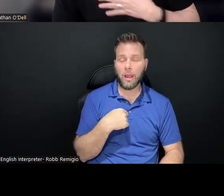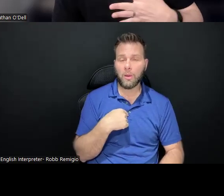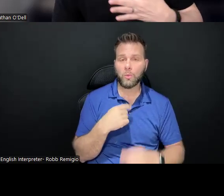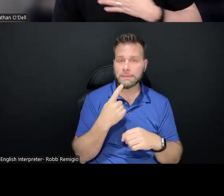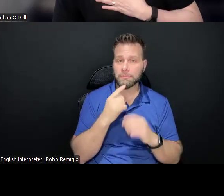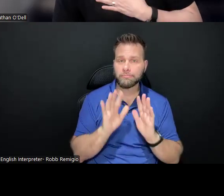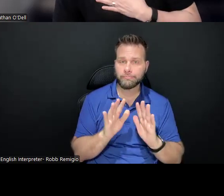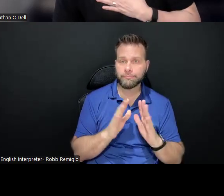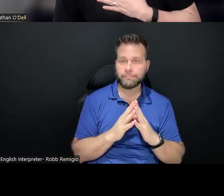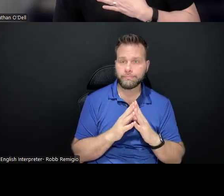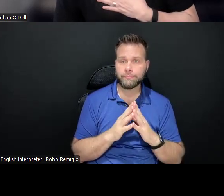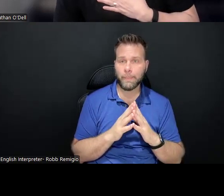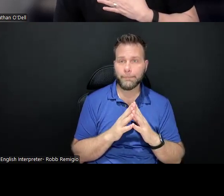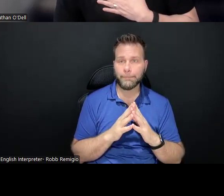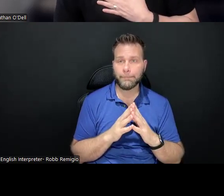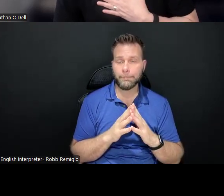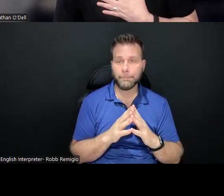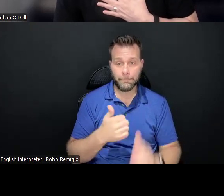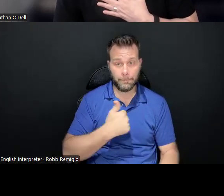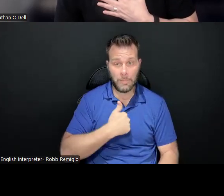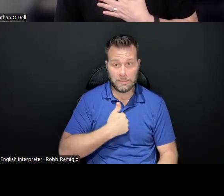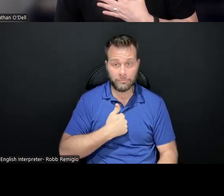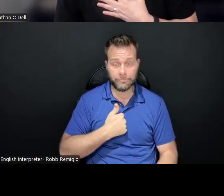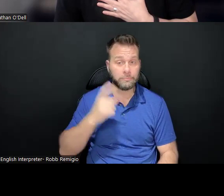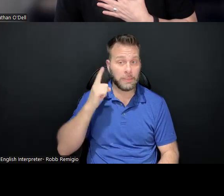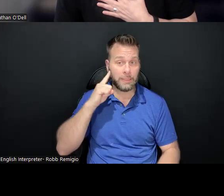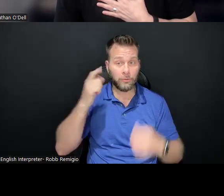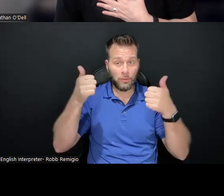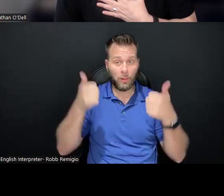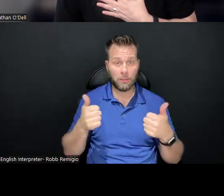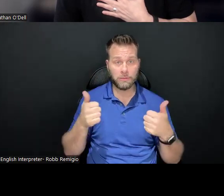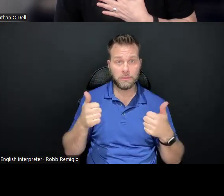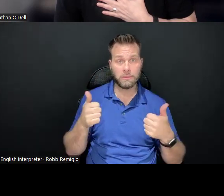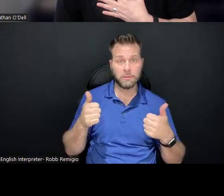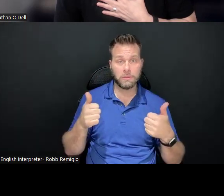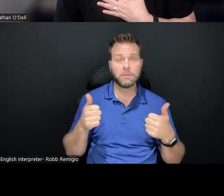I call something -- how do I I, as a person with hearing loss, determine what works for